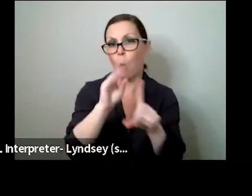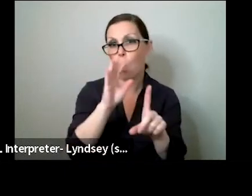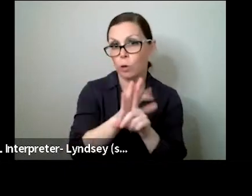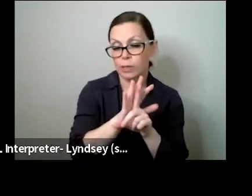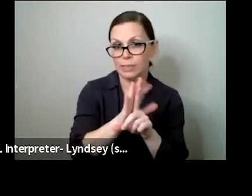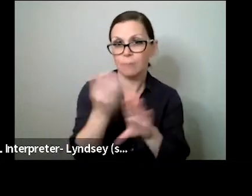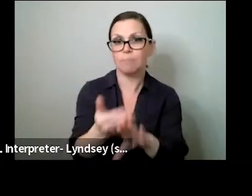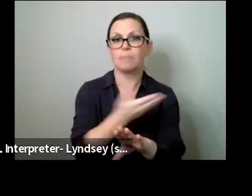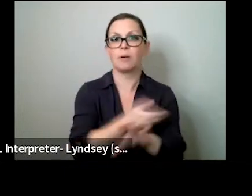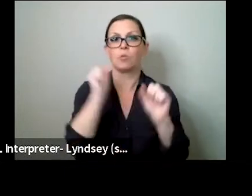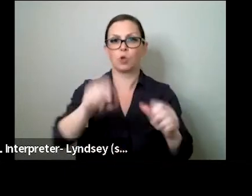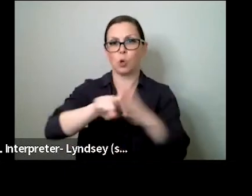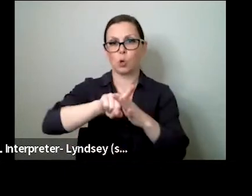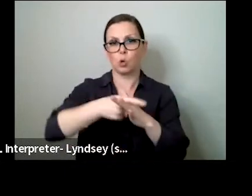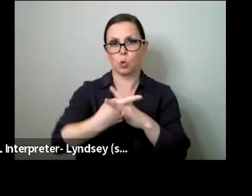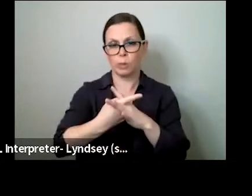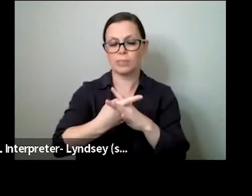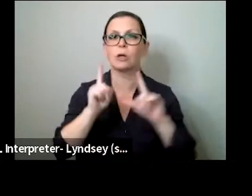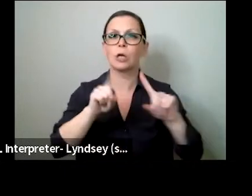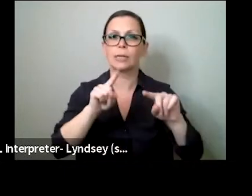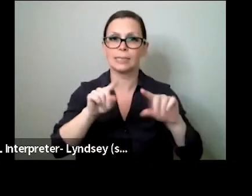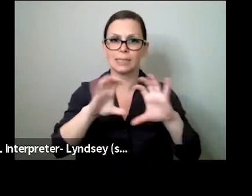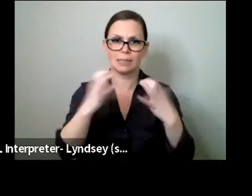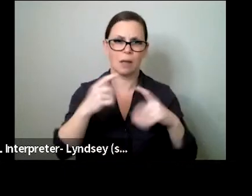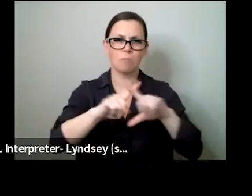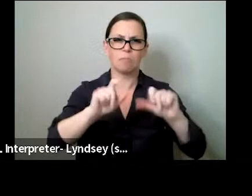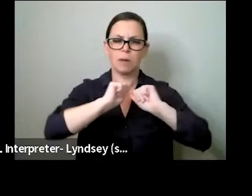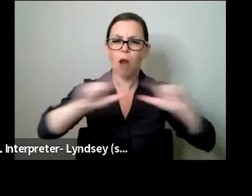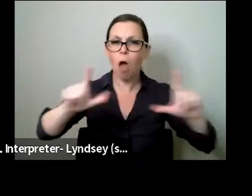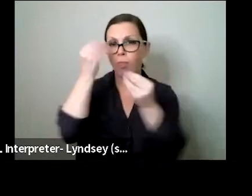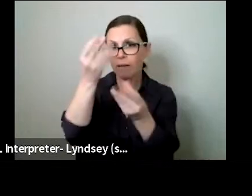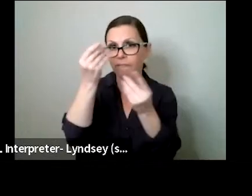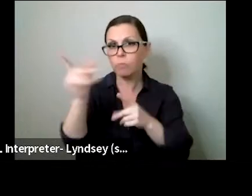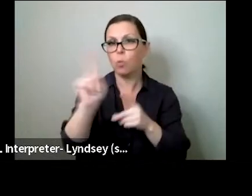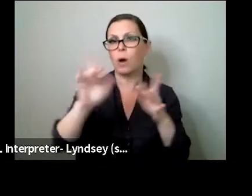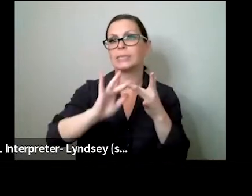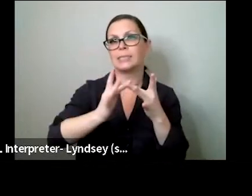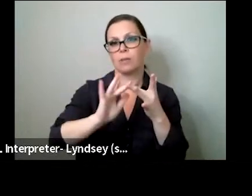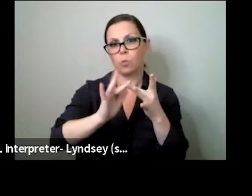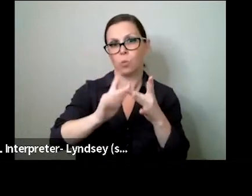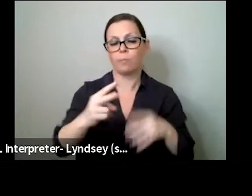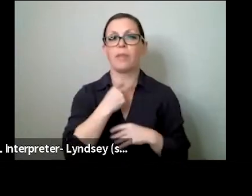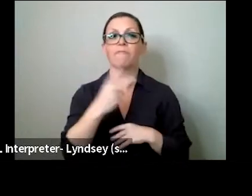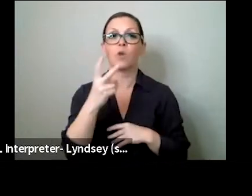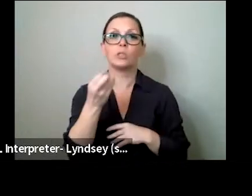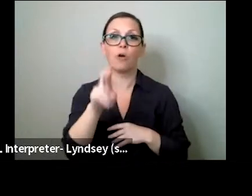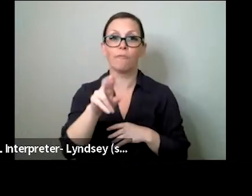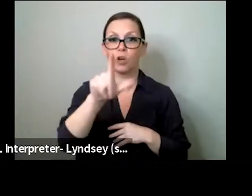before you can start coming to the classes, but all of that information is on the website. The voiceover labs are an area